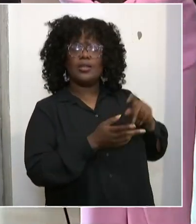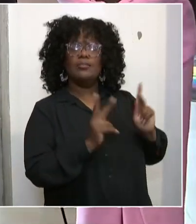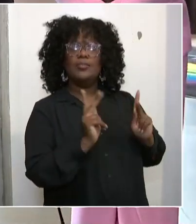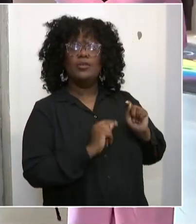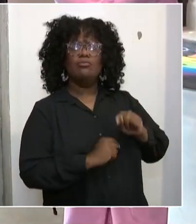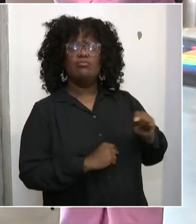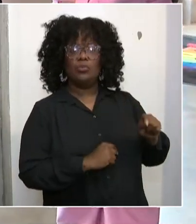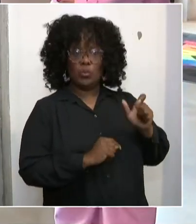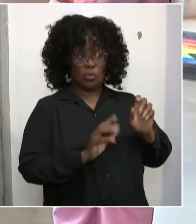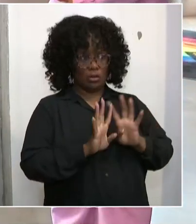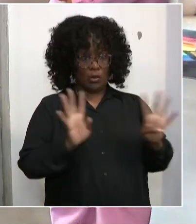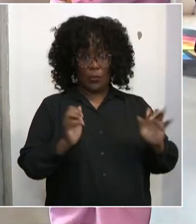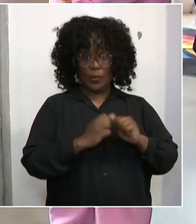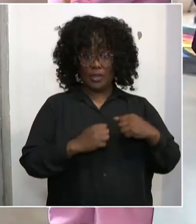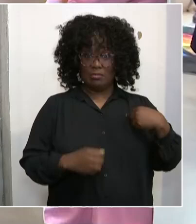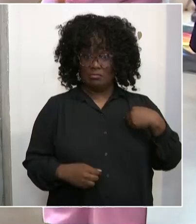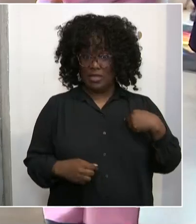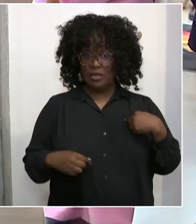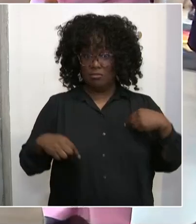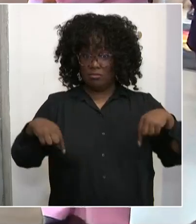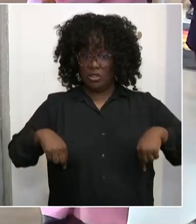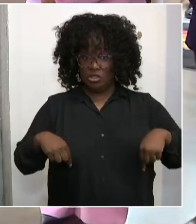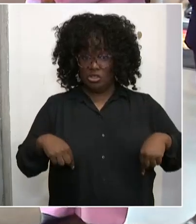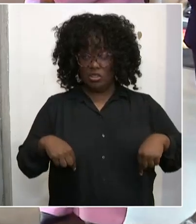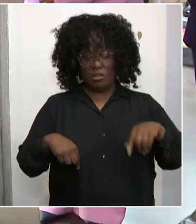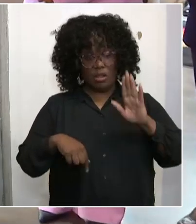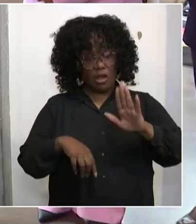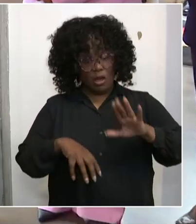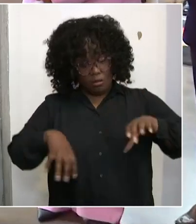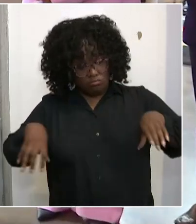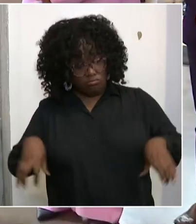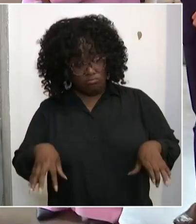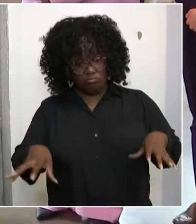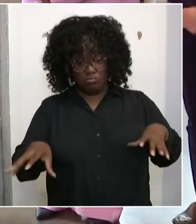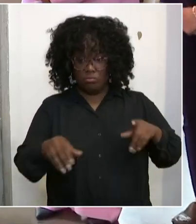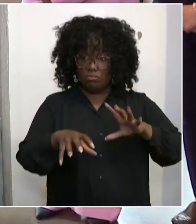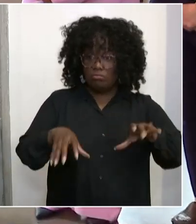and who are behind the scenes on the scene in front of the scene, um,